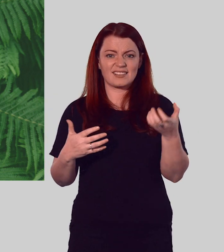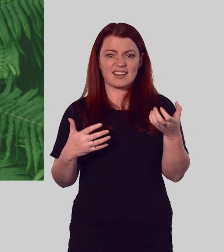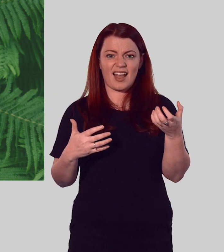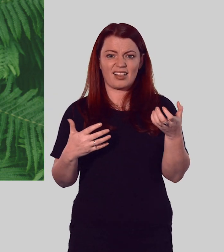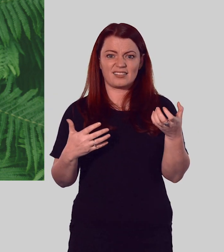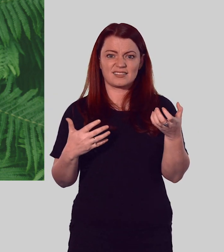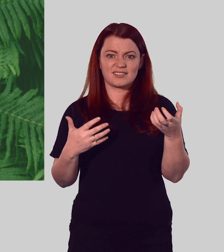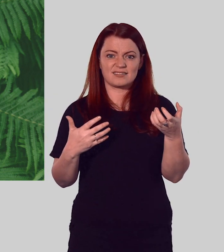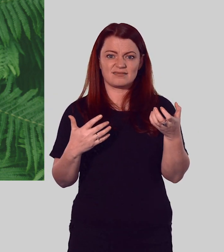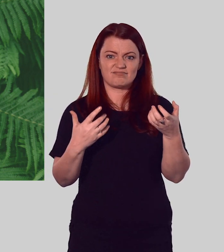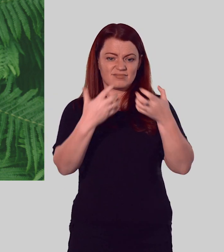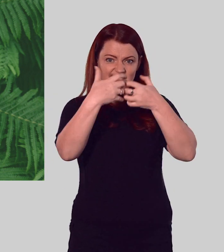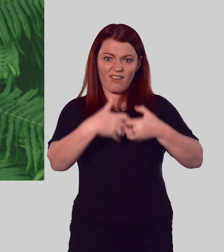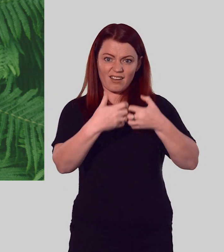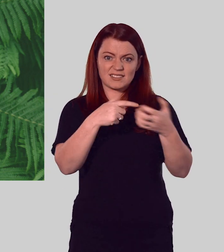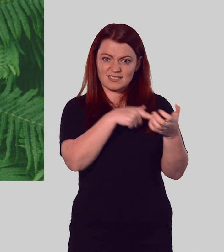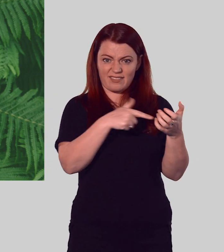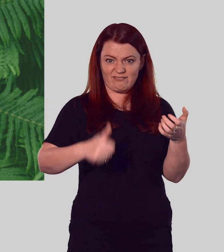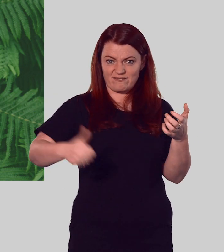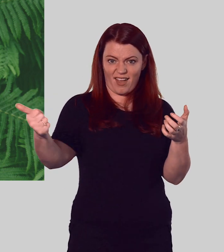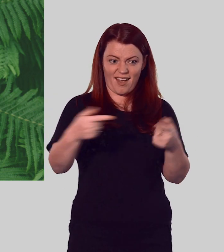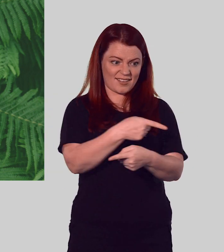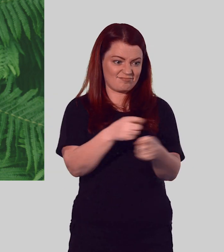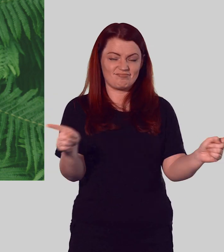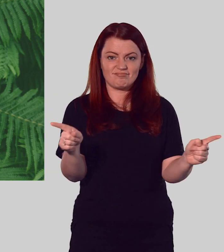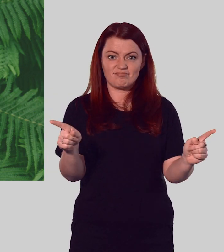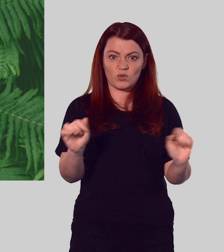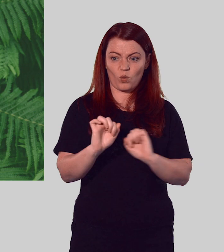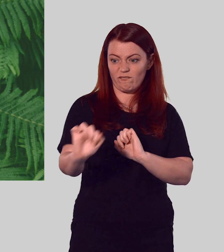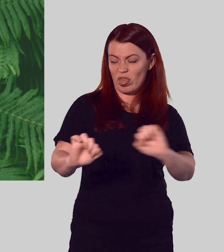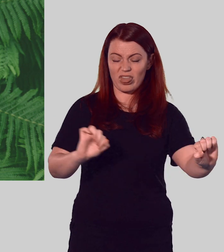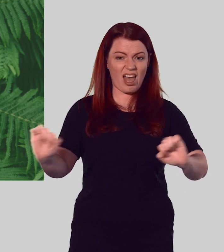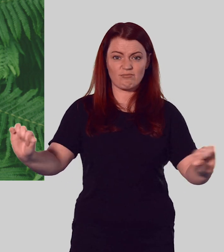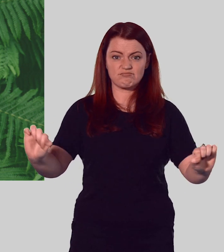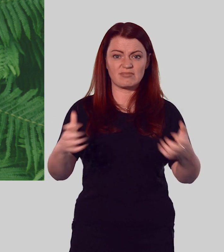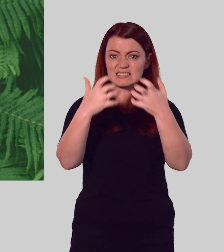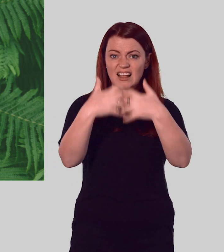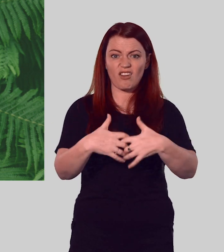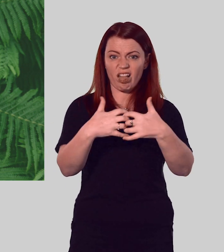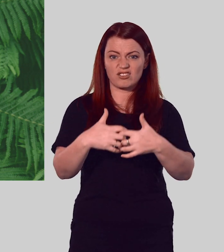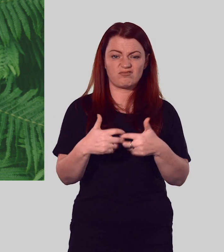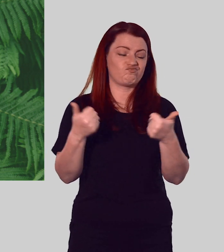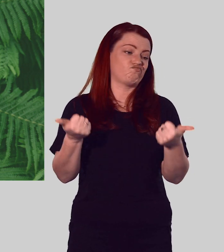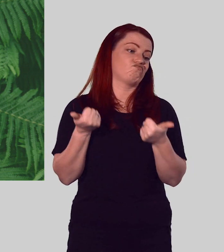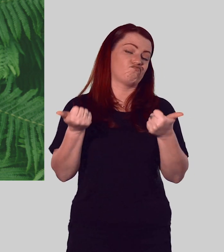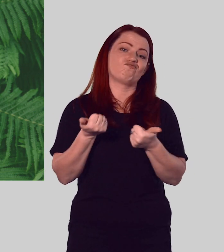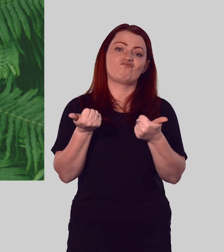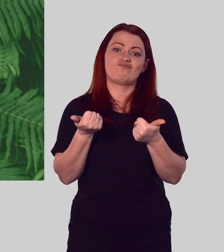school, so for them technology isn't something new, it's in fact a real,